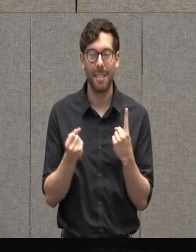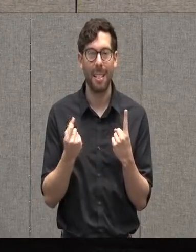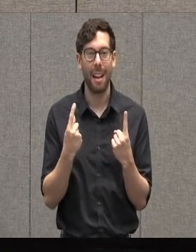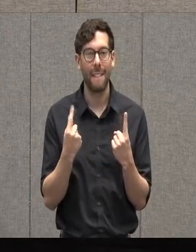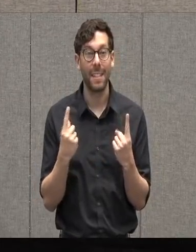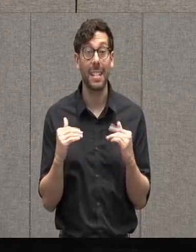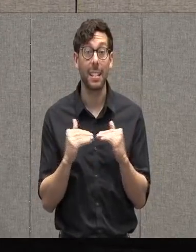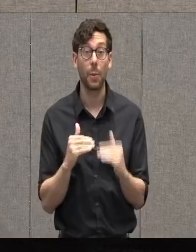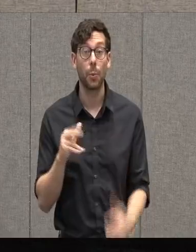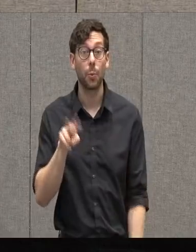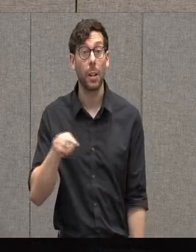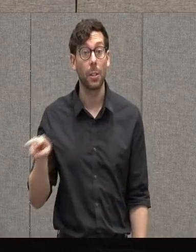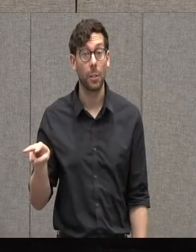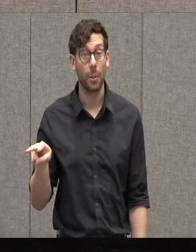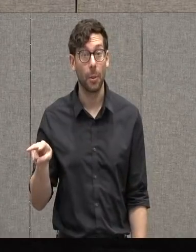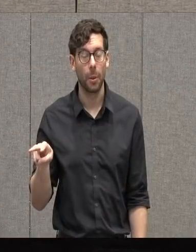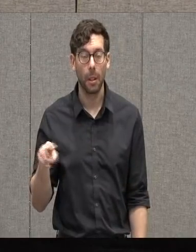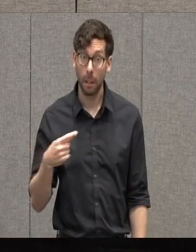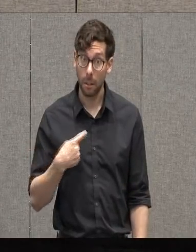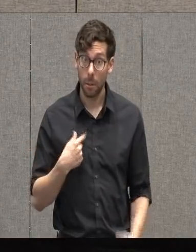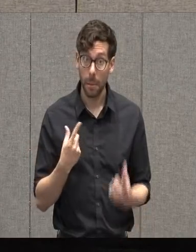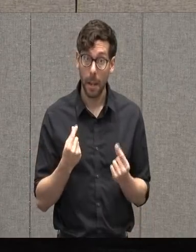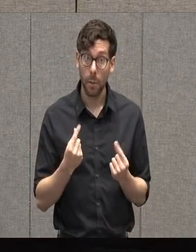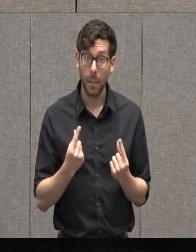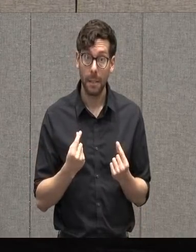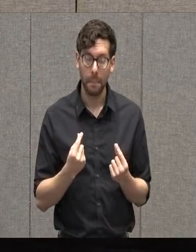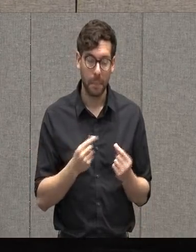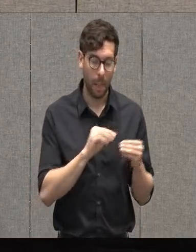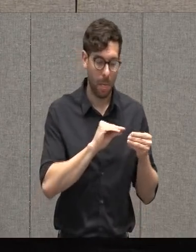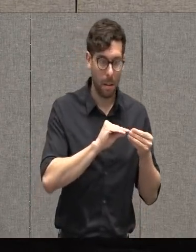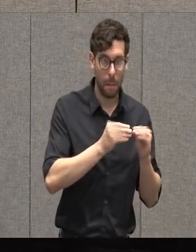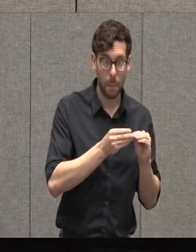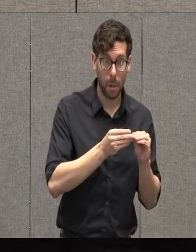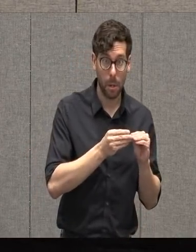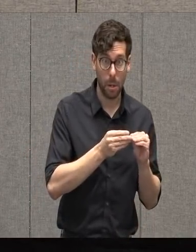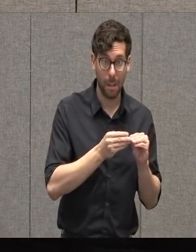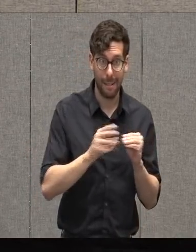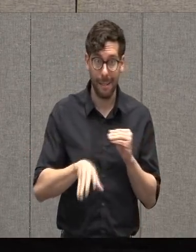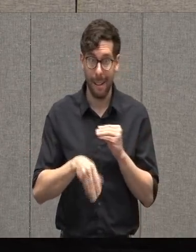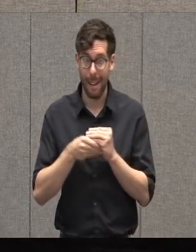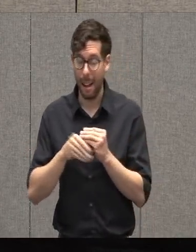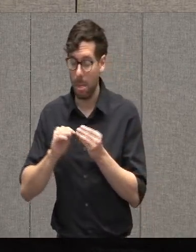What I'm going is I'm adding the number that the aluminum foil balls go into.